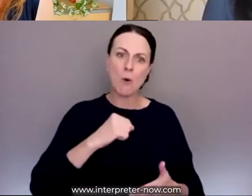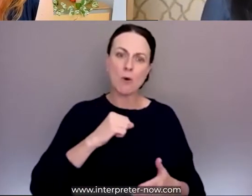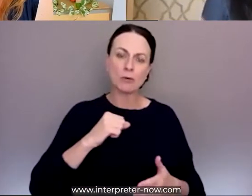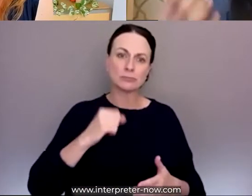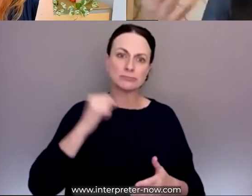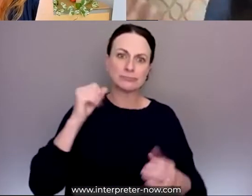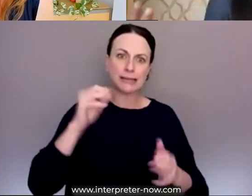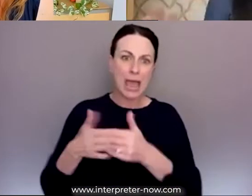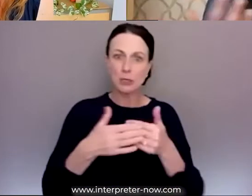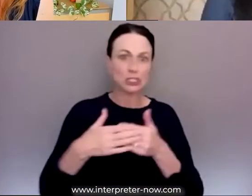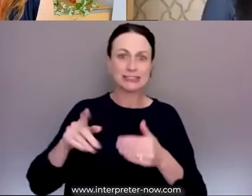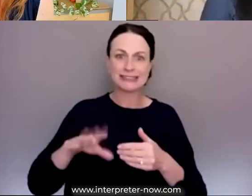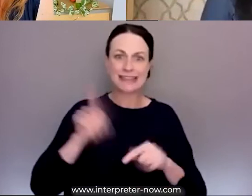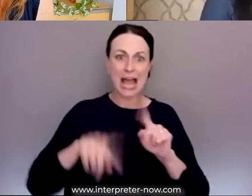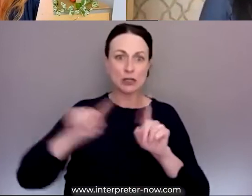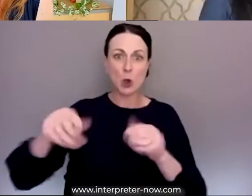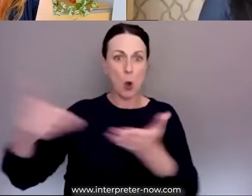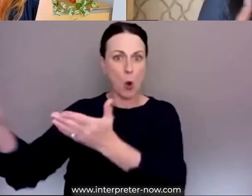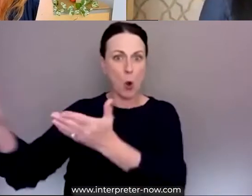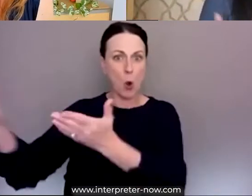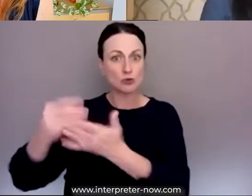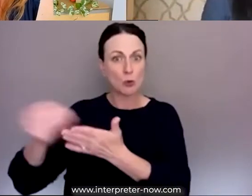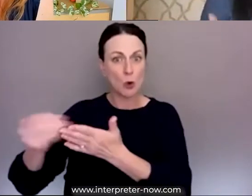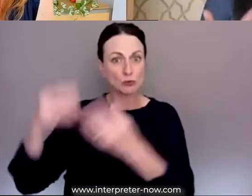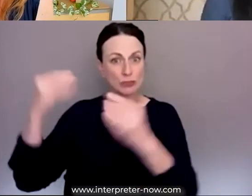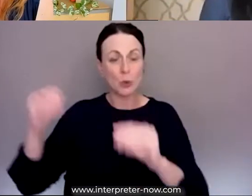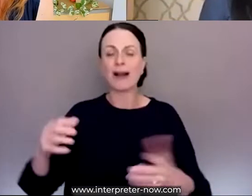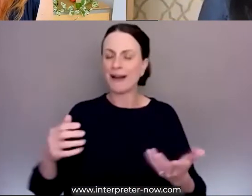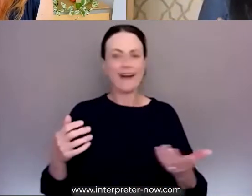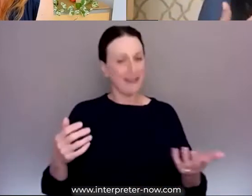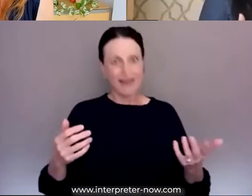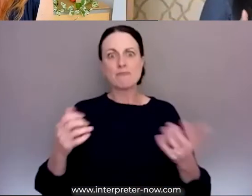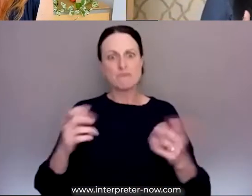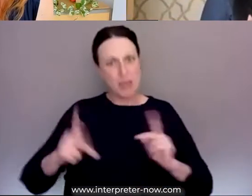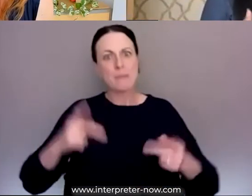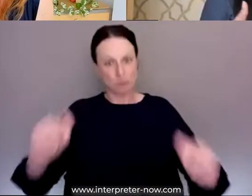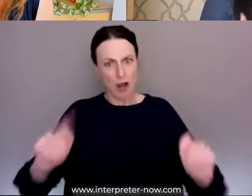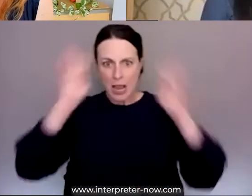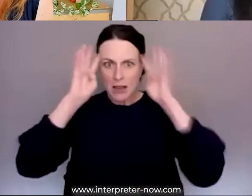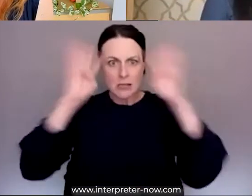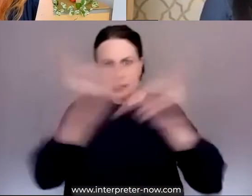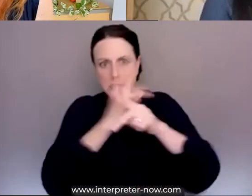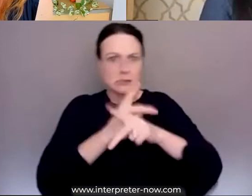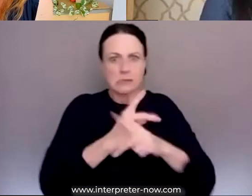How can you pick up what they need and bring it to him? You had every sector of society trying to figure out how to cooperate for the greater